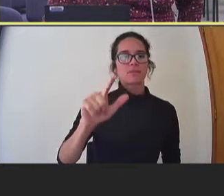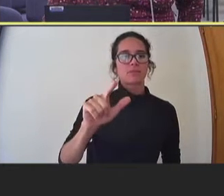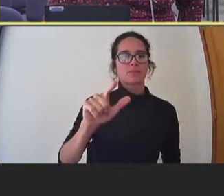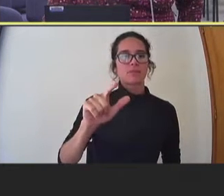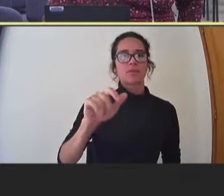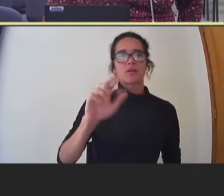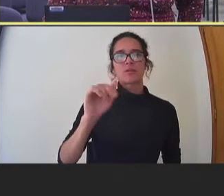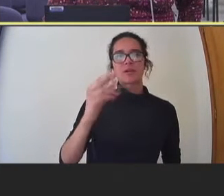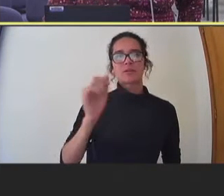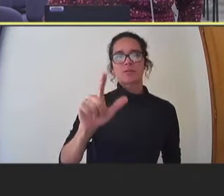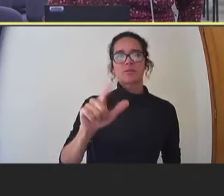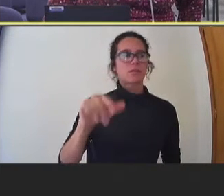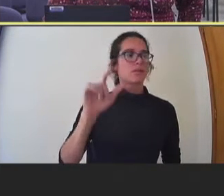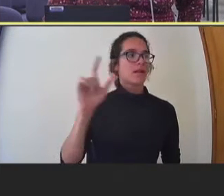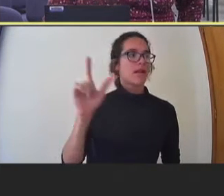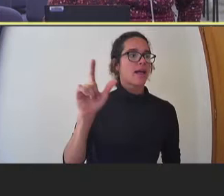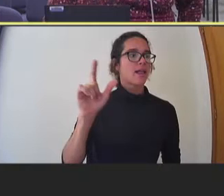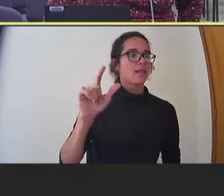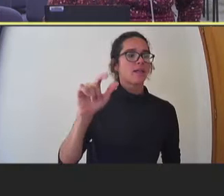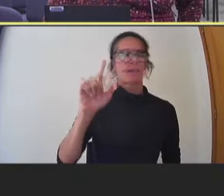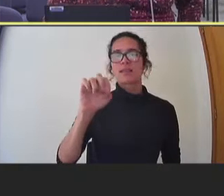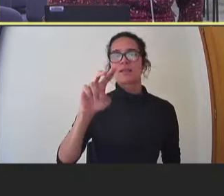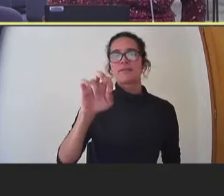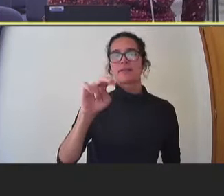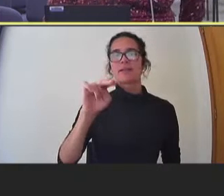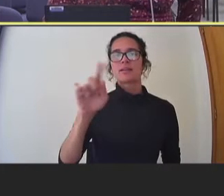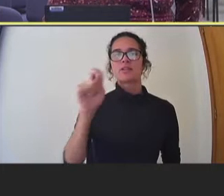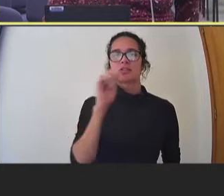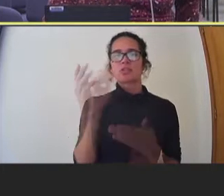serves as the 17th Assistant Secretary for Health for the U.S. Department of